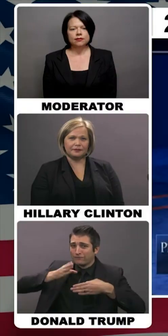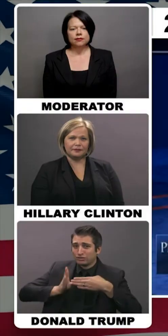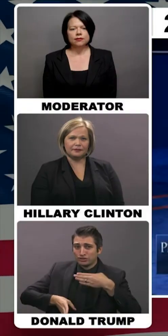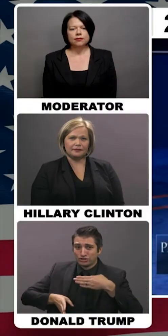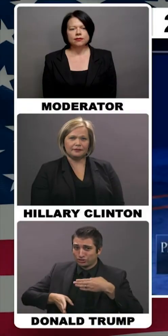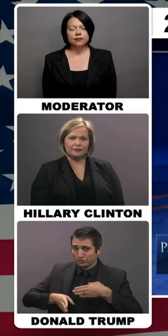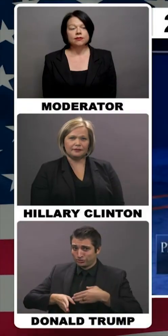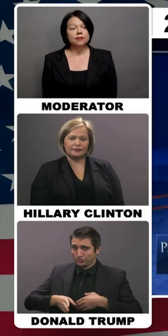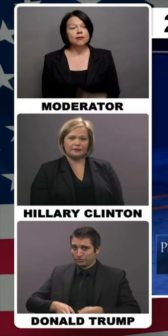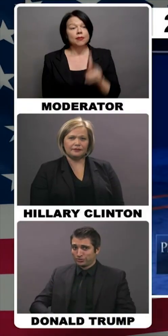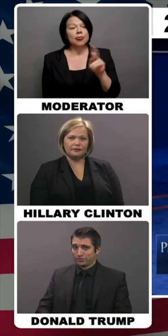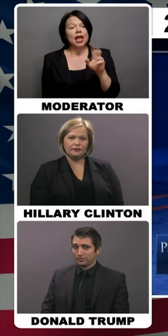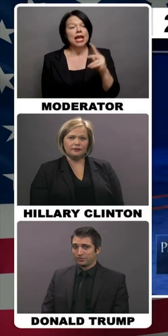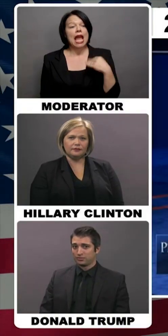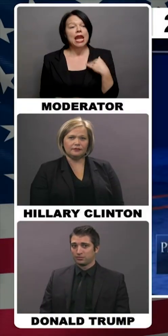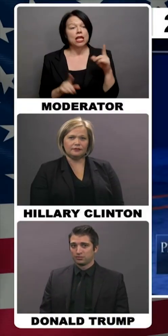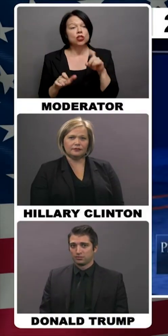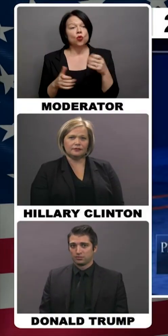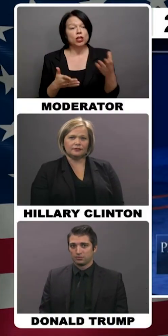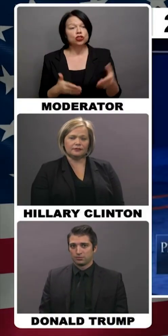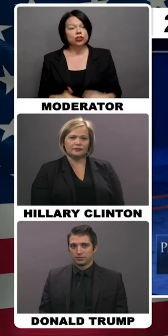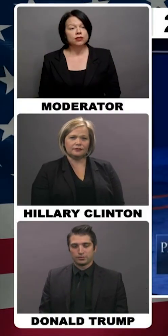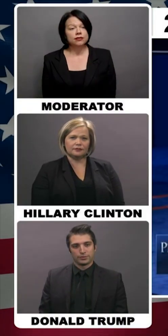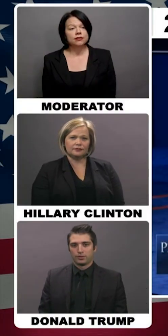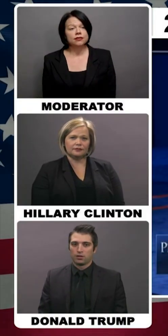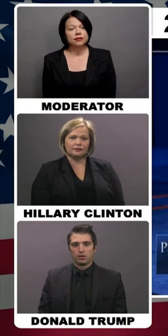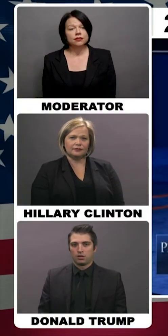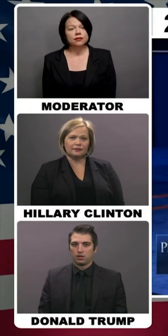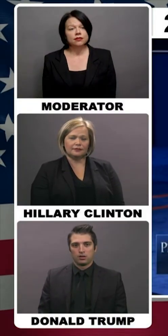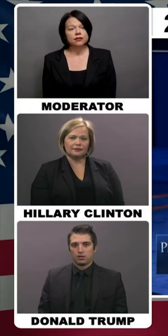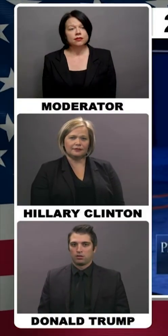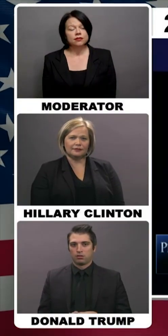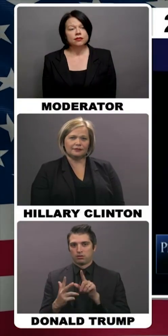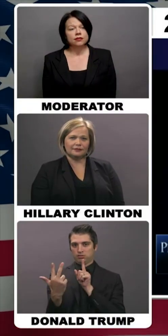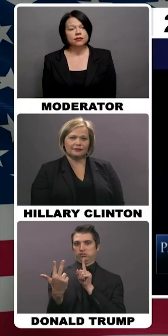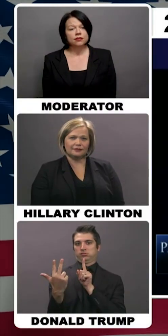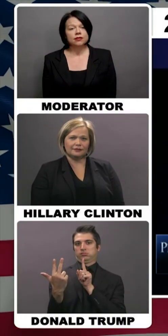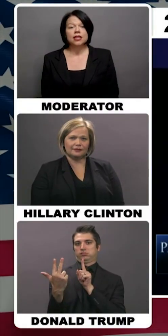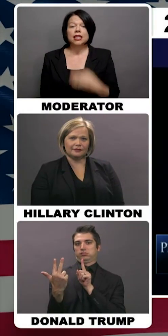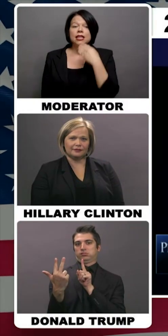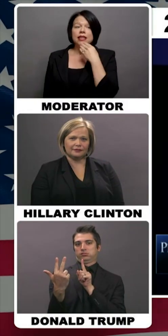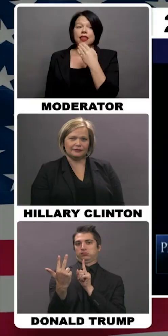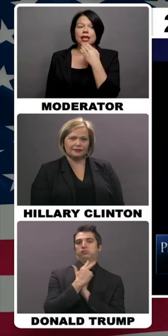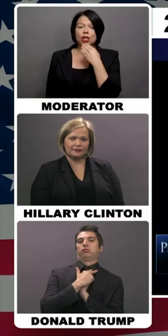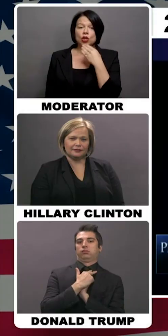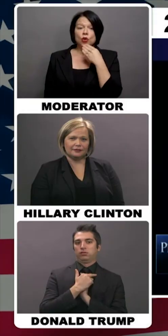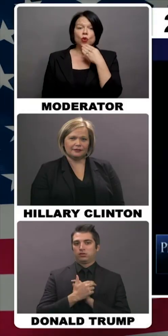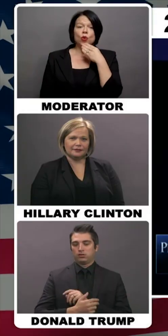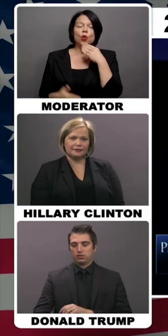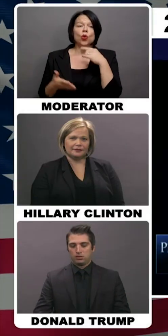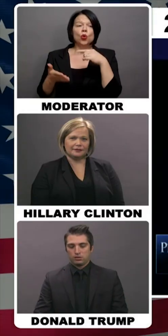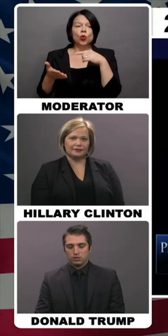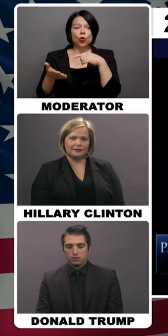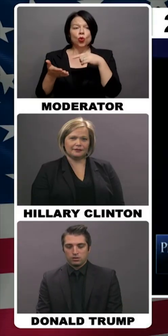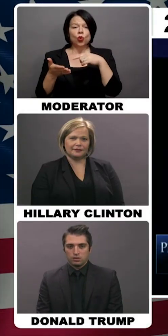Ken Carport says the question. Nice to one on three. Thank you. Affordable Care Act known as Obamacare.